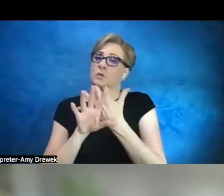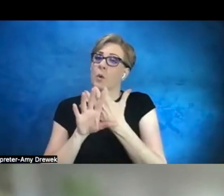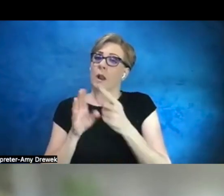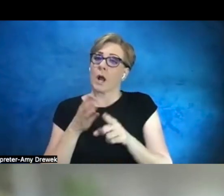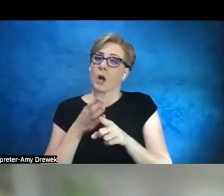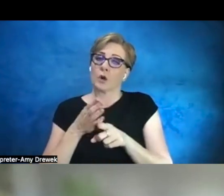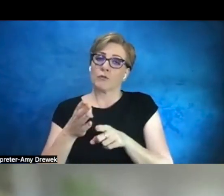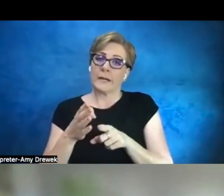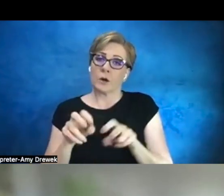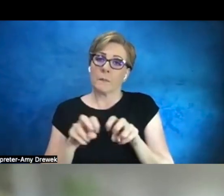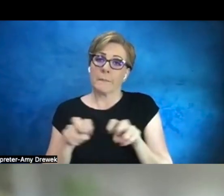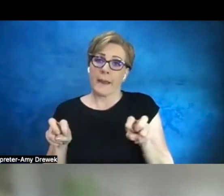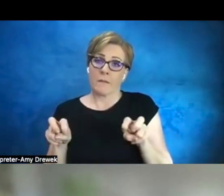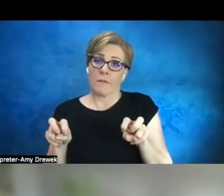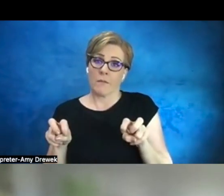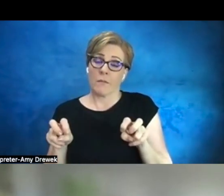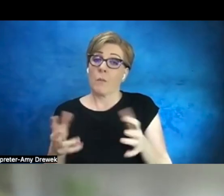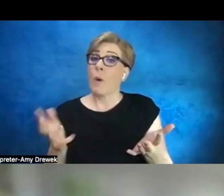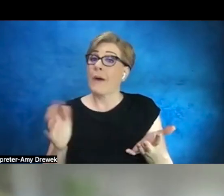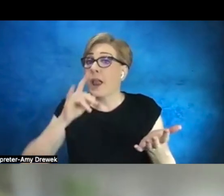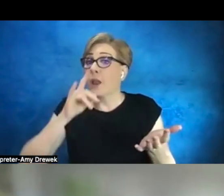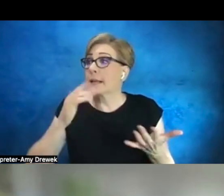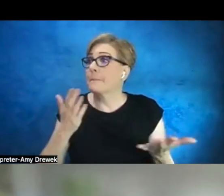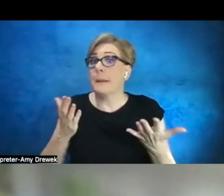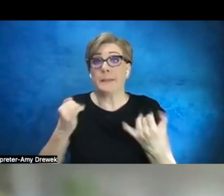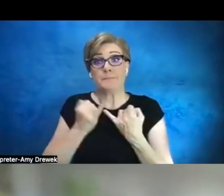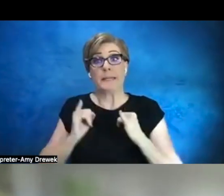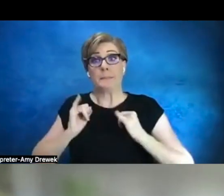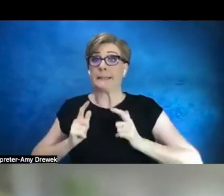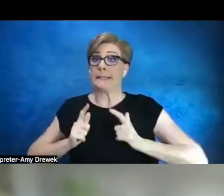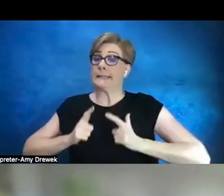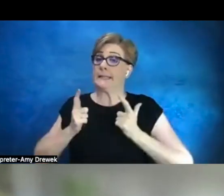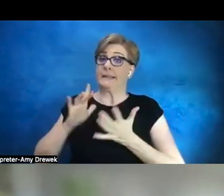And that can look like an independent living center team's program bringing in professionals